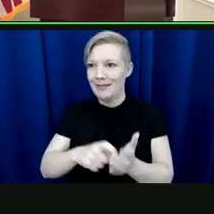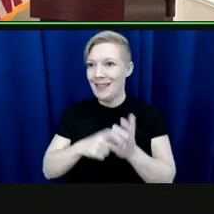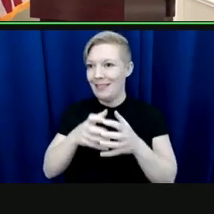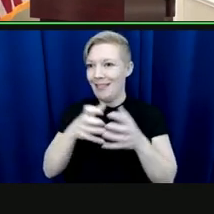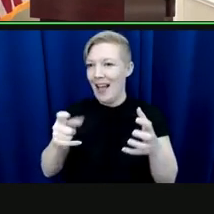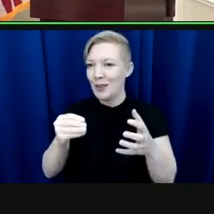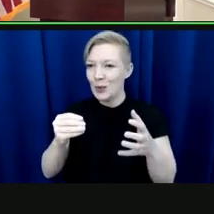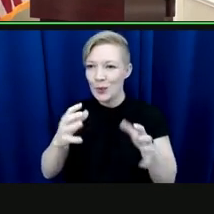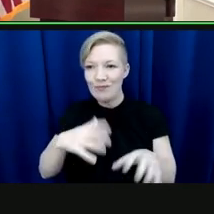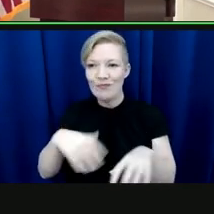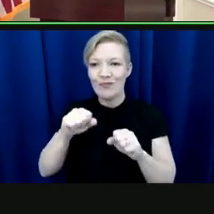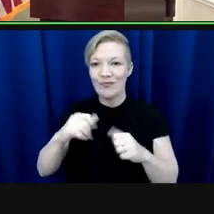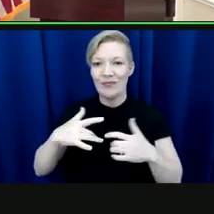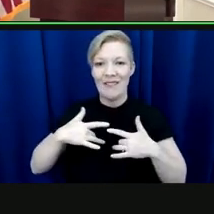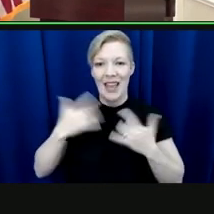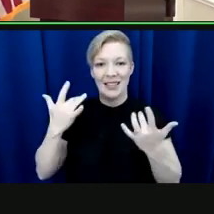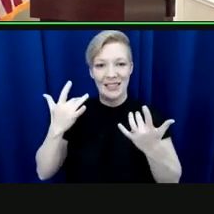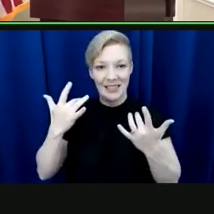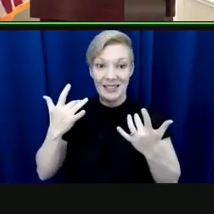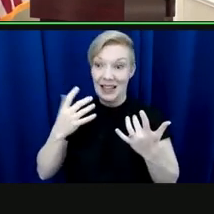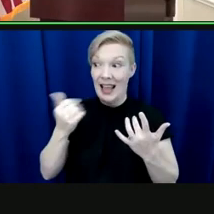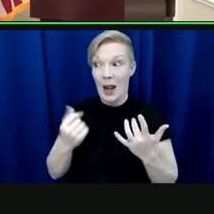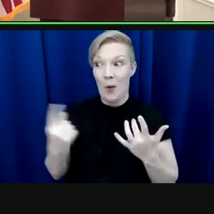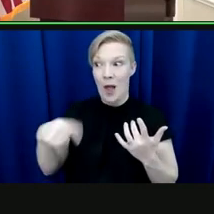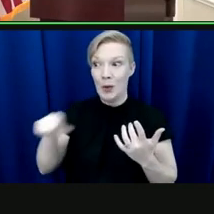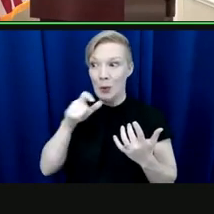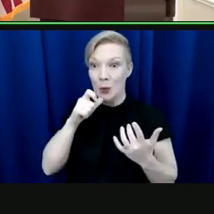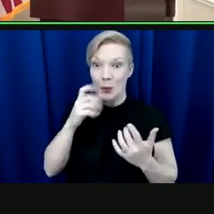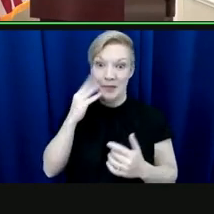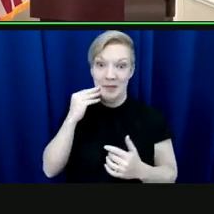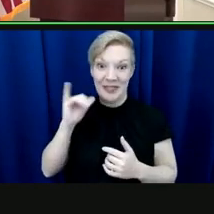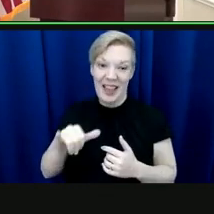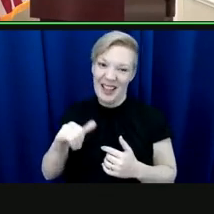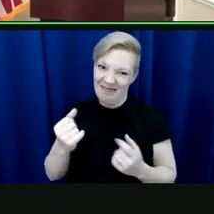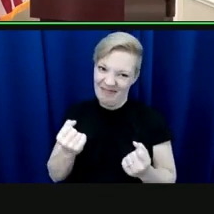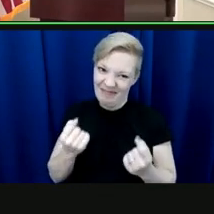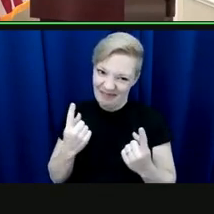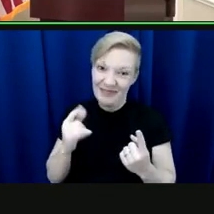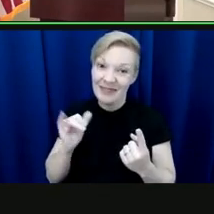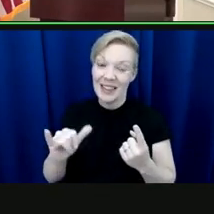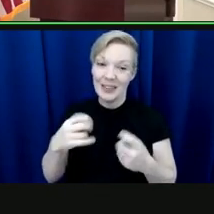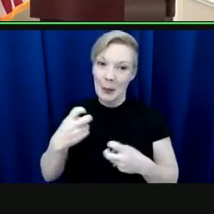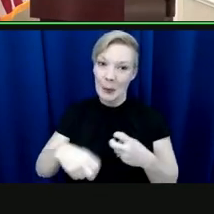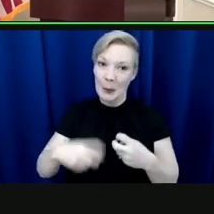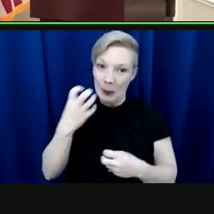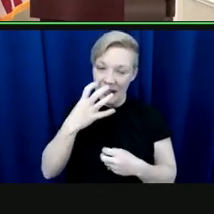knows how much effort it takes to do events. And so I'm just thankful for his leadership and also thankful for the team